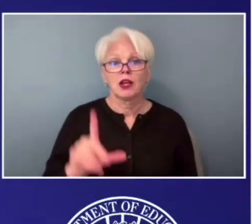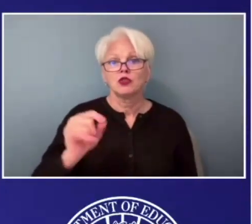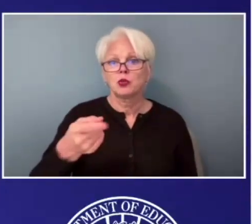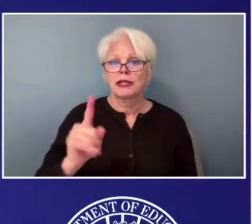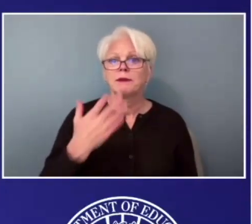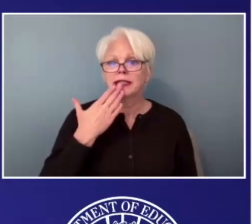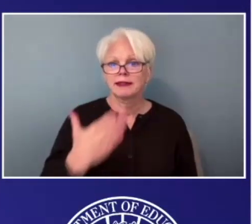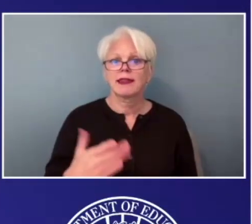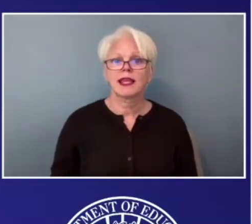Thank you.